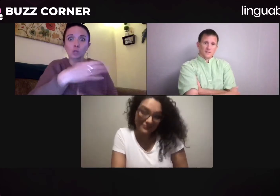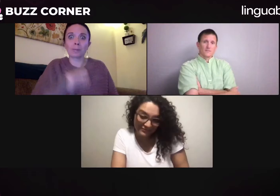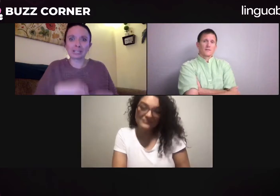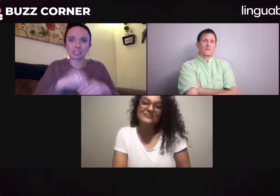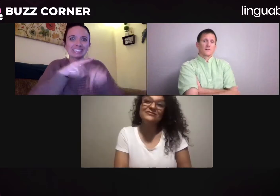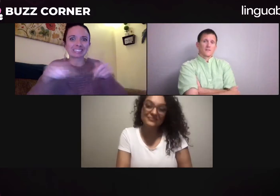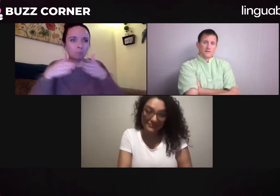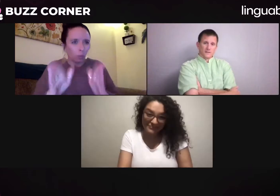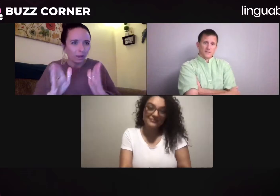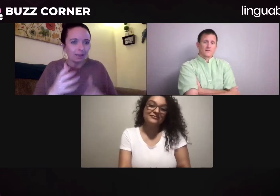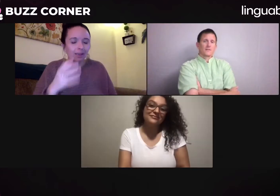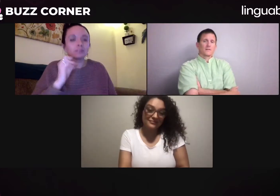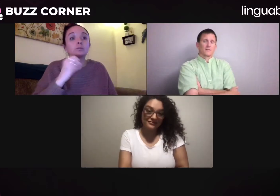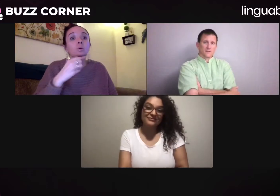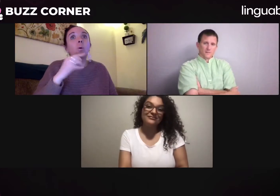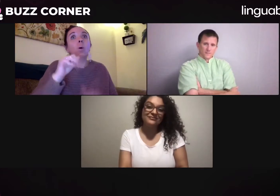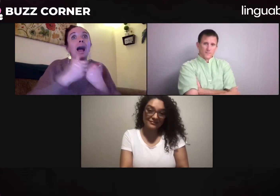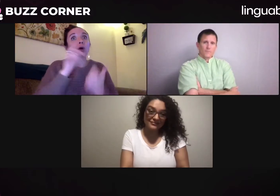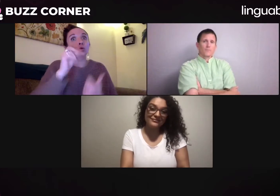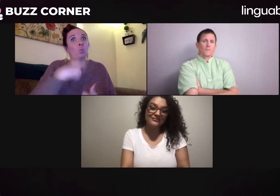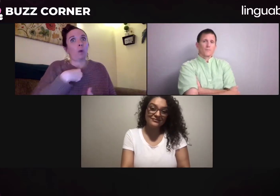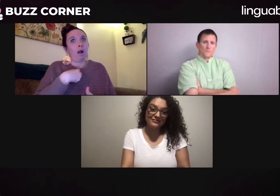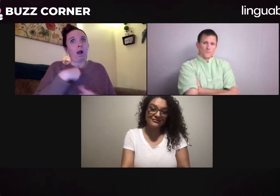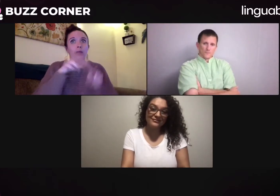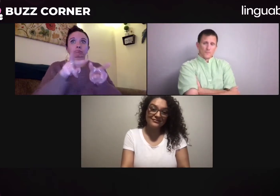exactly what you need. You know, sharing. There's different ways to share your passion.